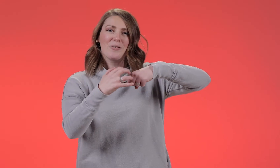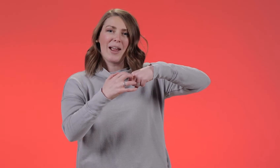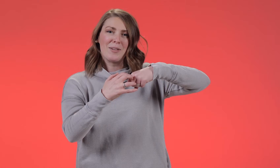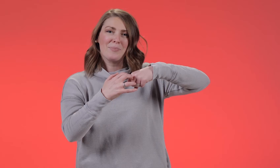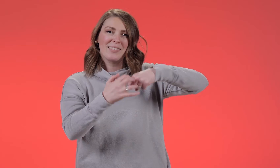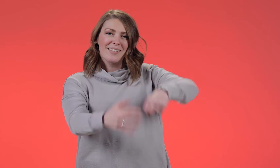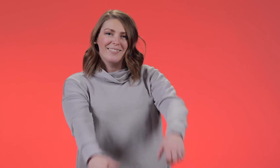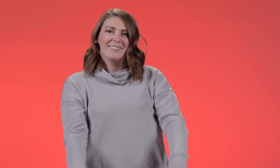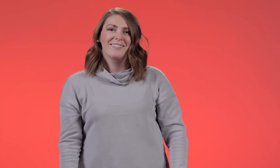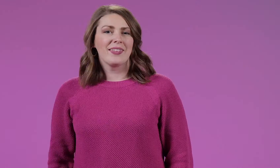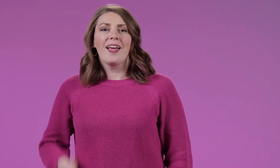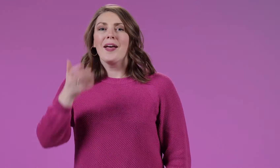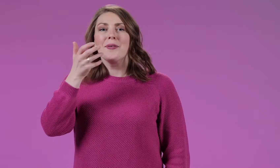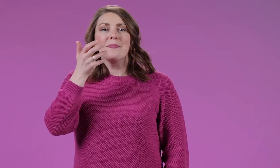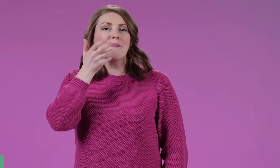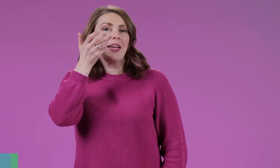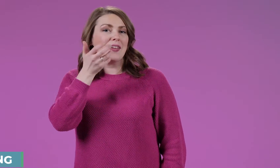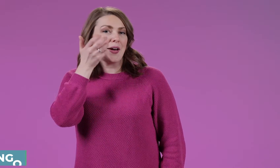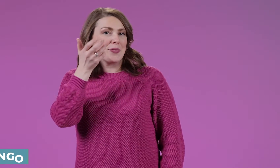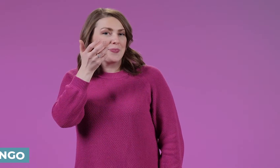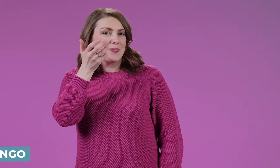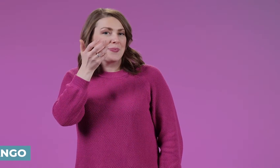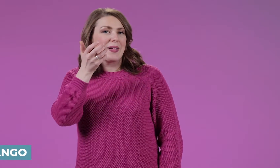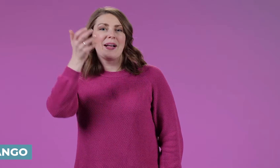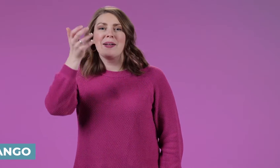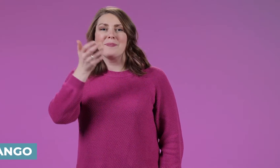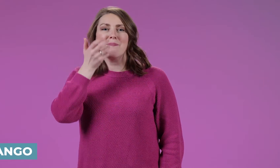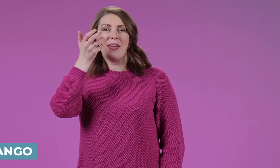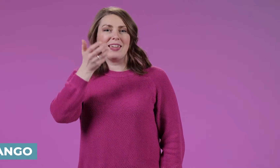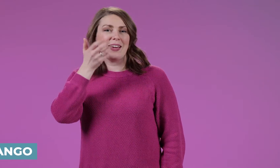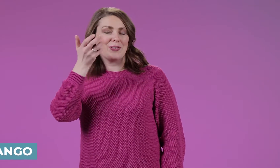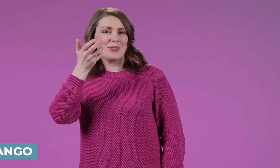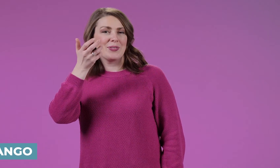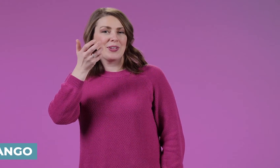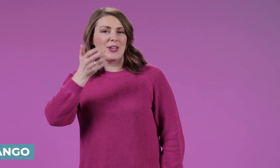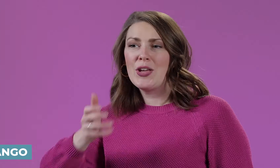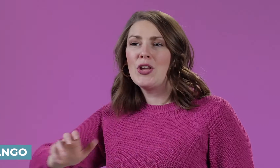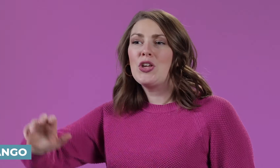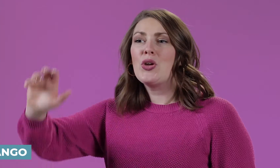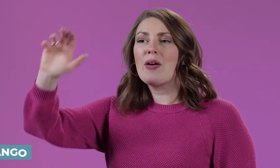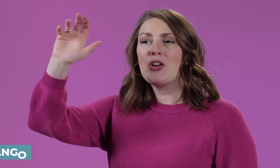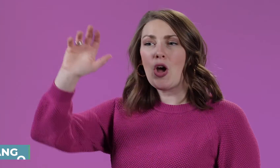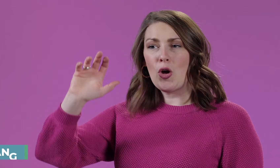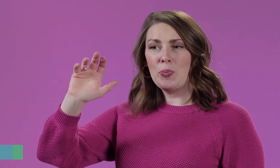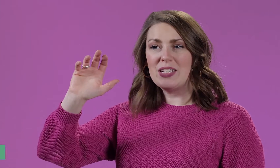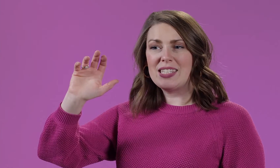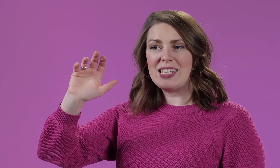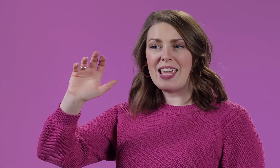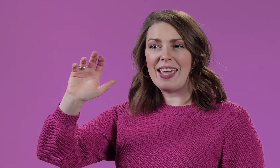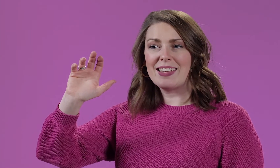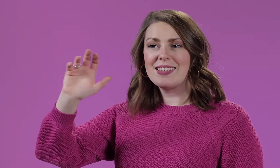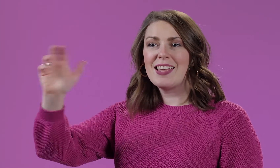GRAPES MANGO MANGO You have an open "C" hand